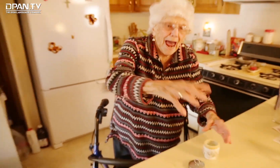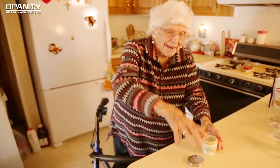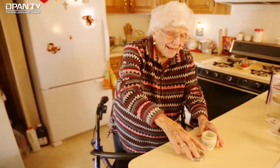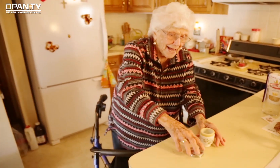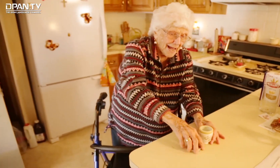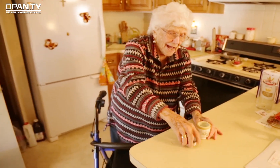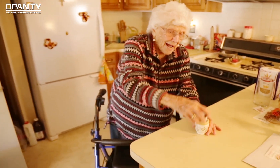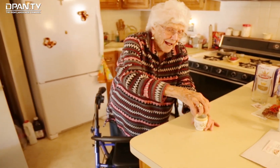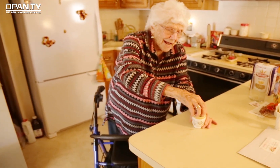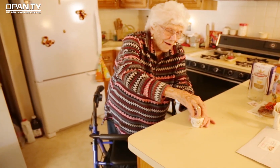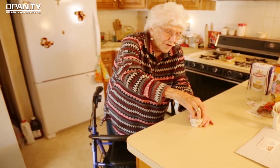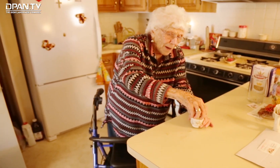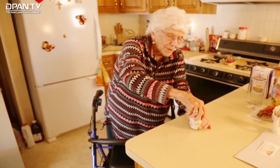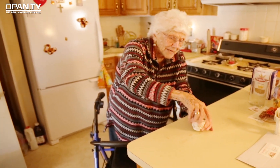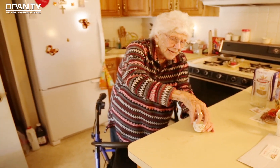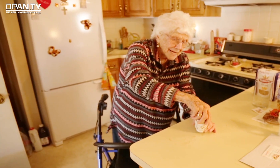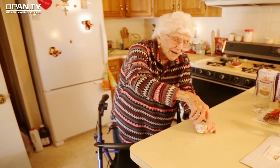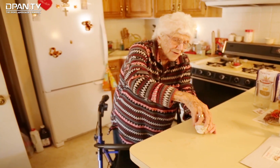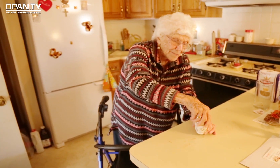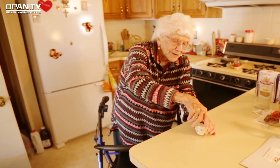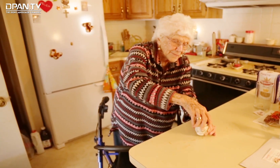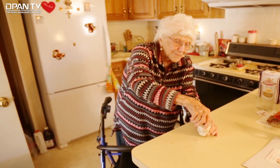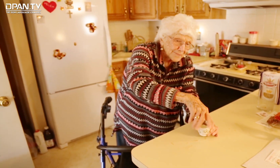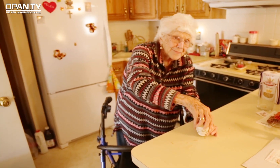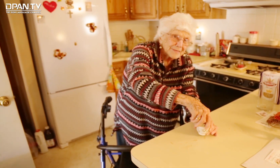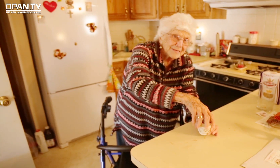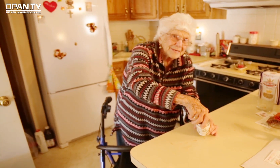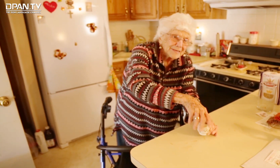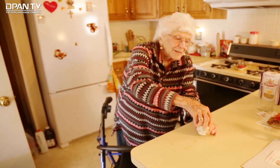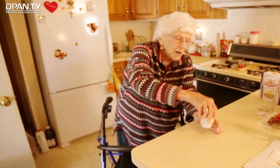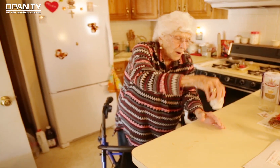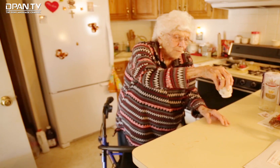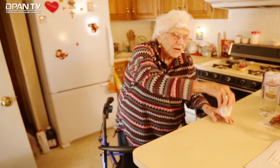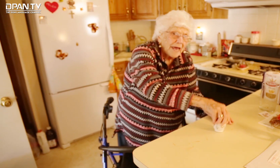Break it open and put it all in.